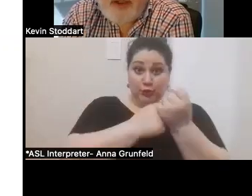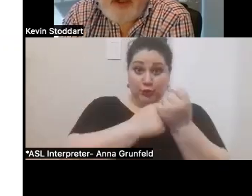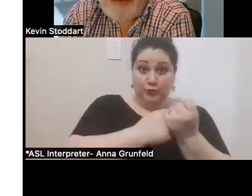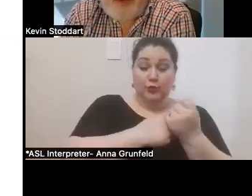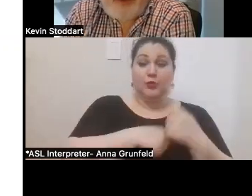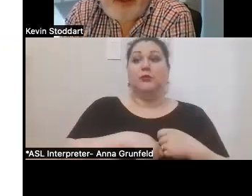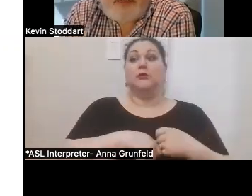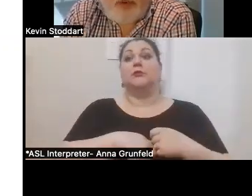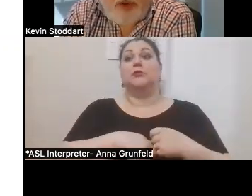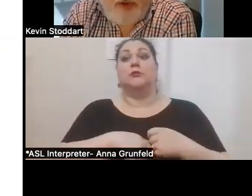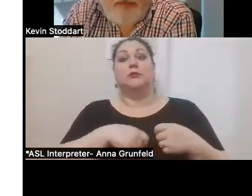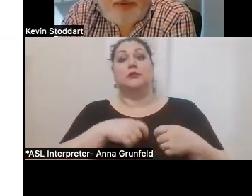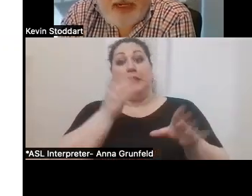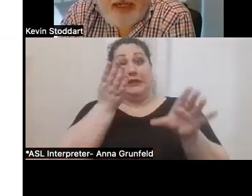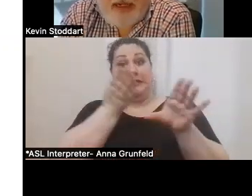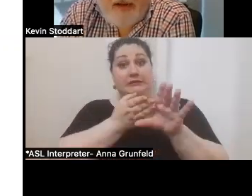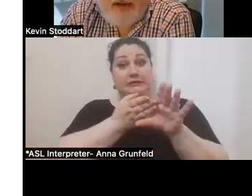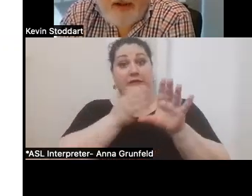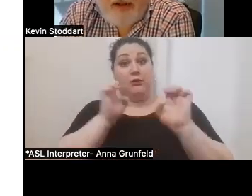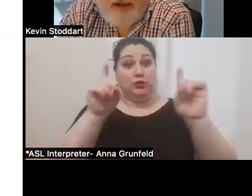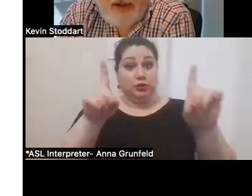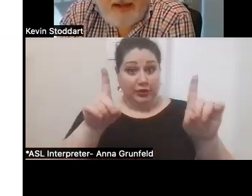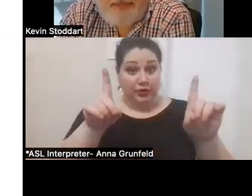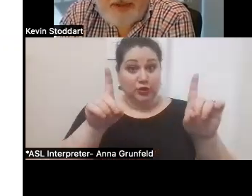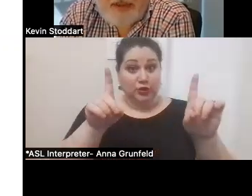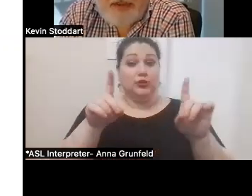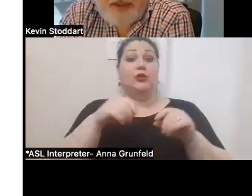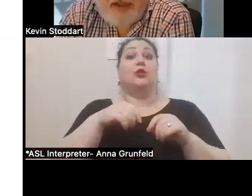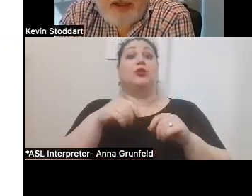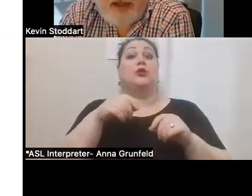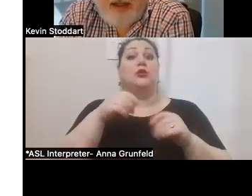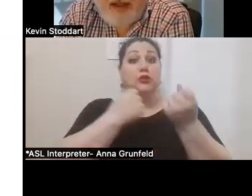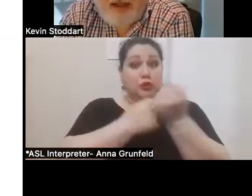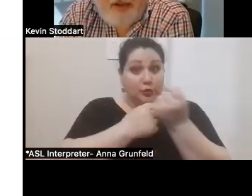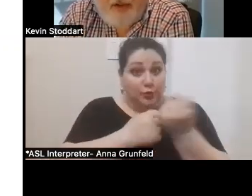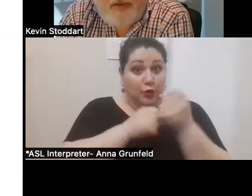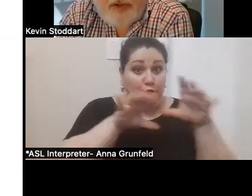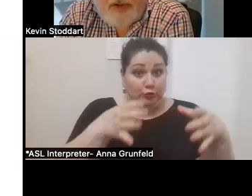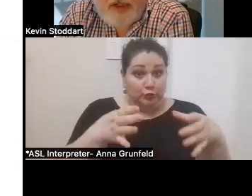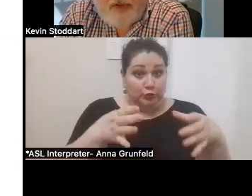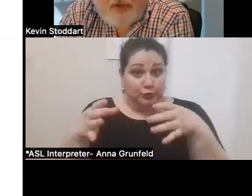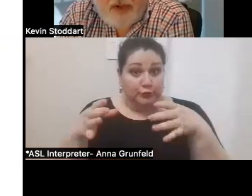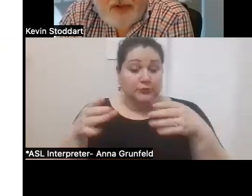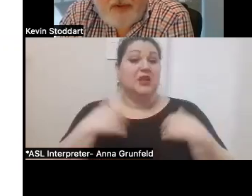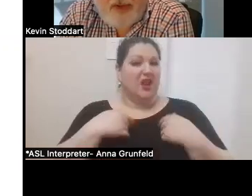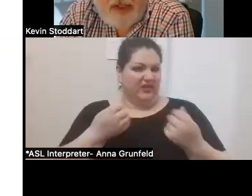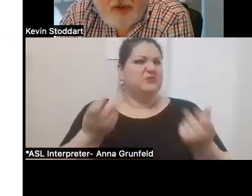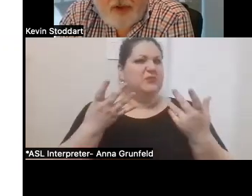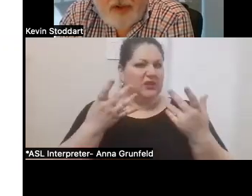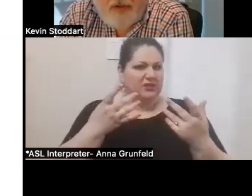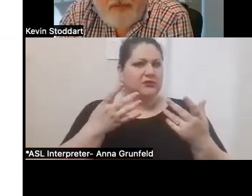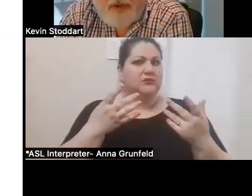There are support groups, many on campuses at University of Toronto and York University,